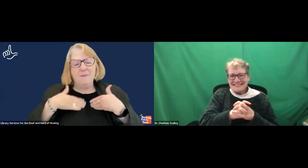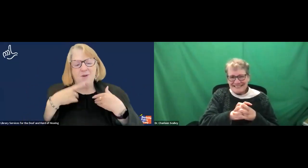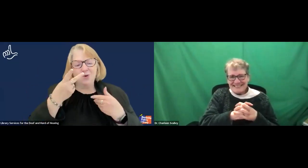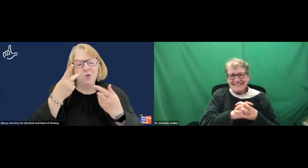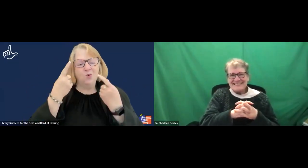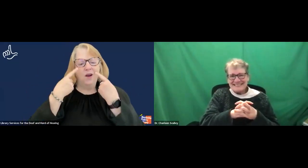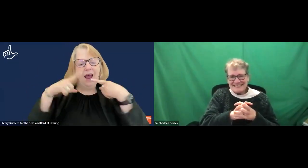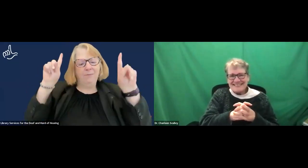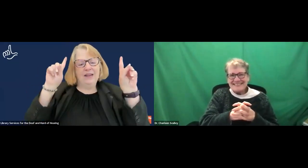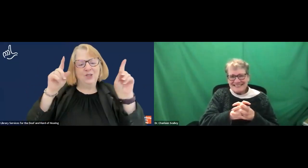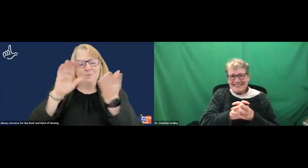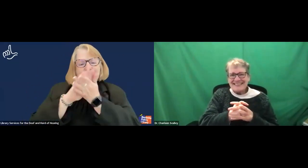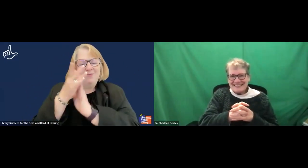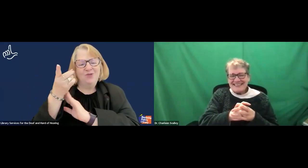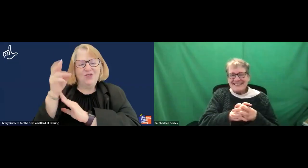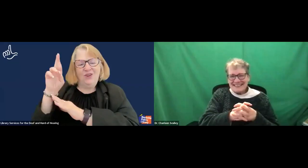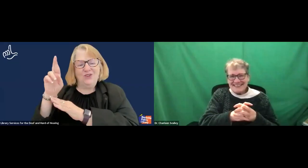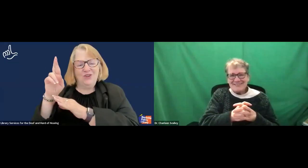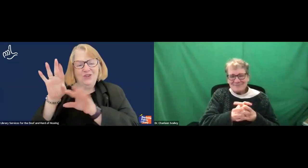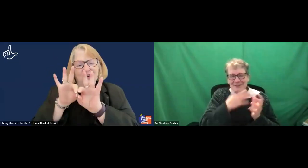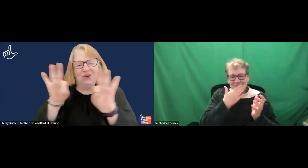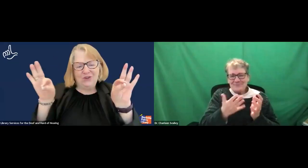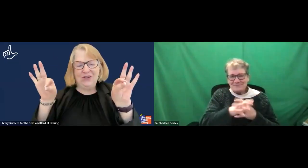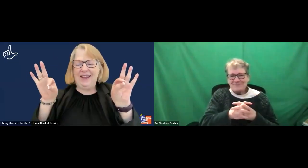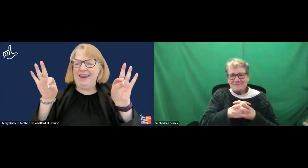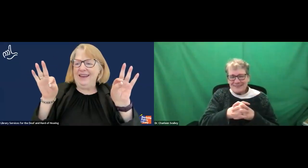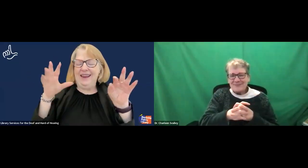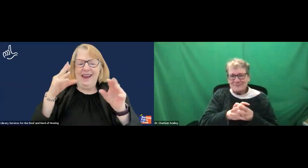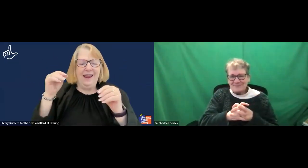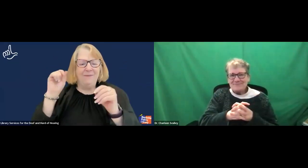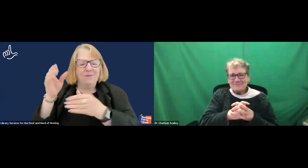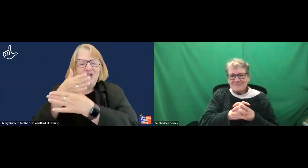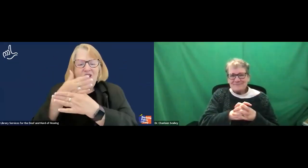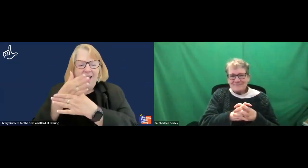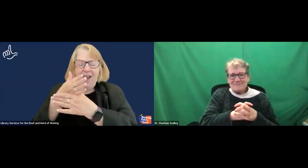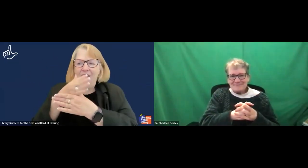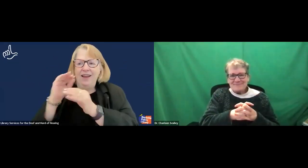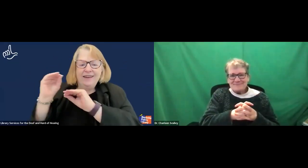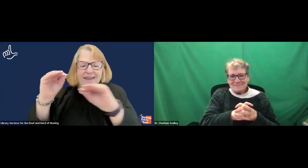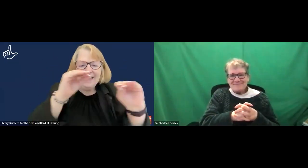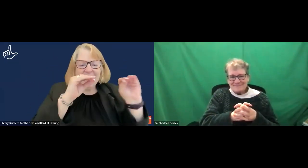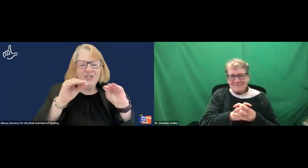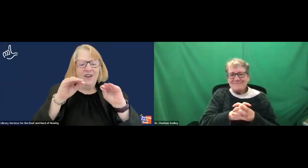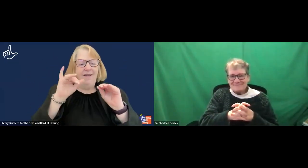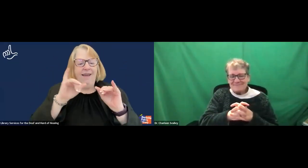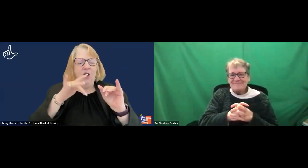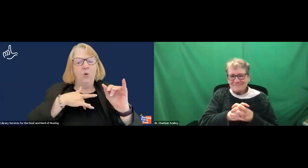and then proving that you can. And it's an amazing accomplishment to-- to get a doctorate-- doctoral degree.